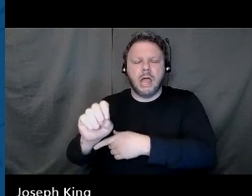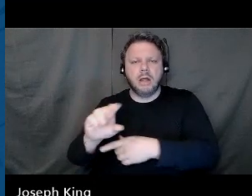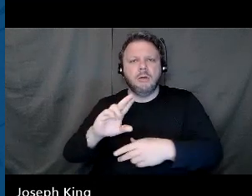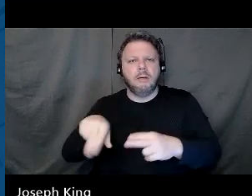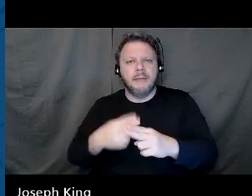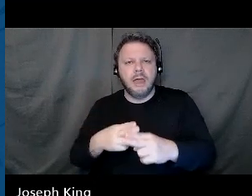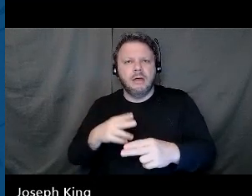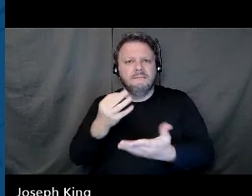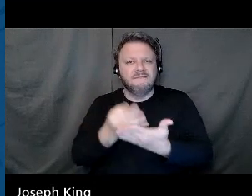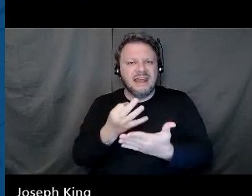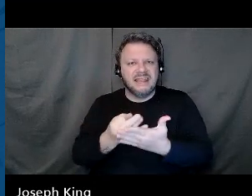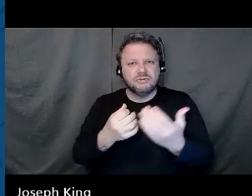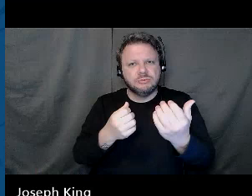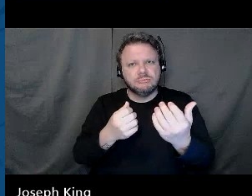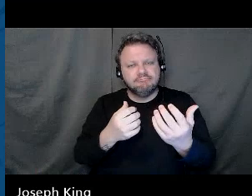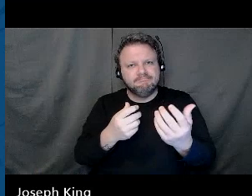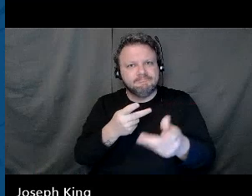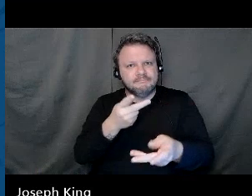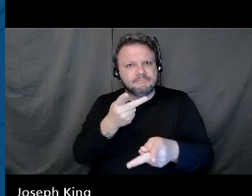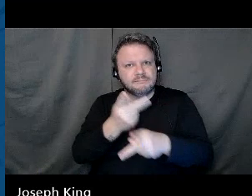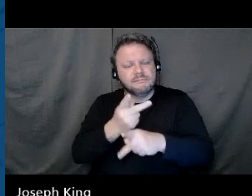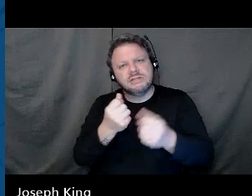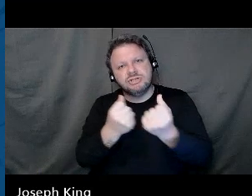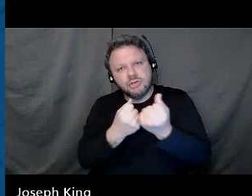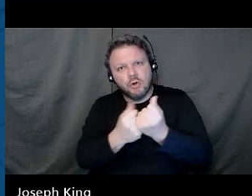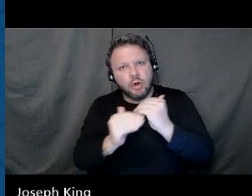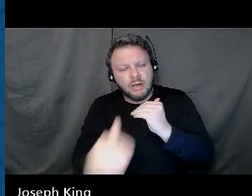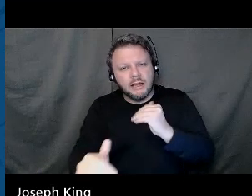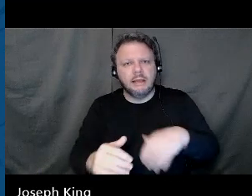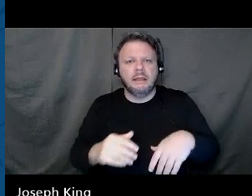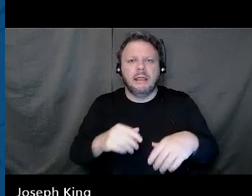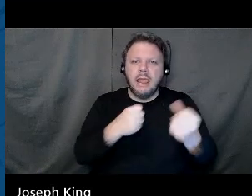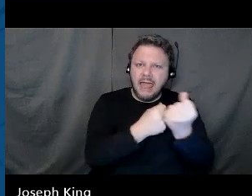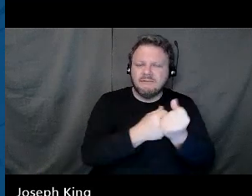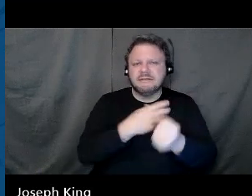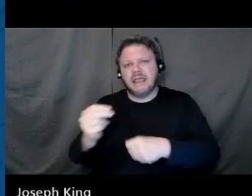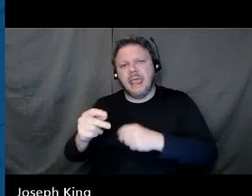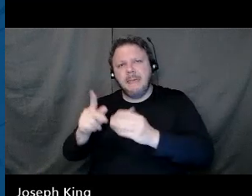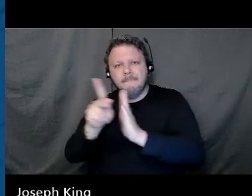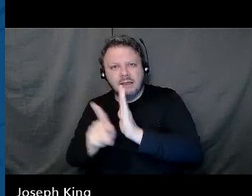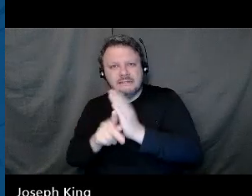financial security and really connecting it to with policy and ADV. Efforts. So thank you all so much.